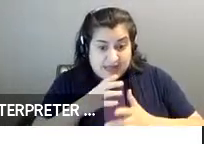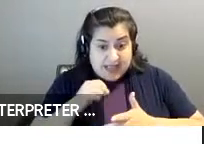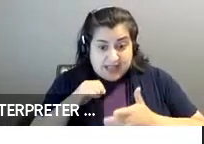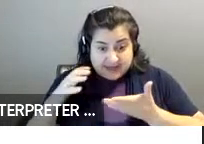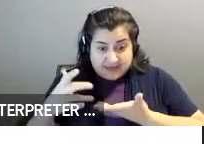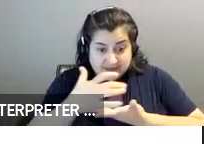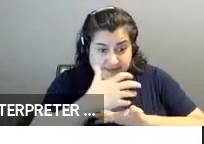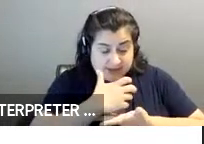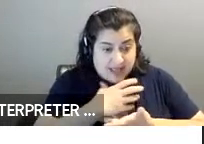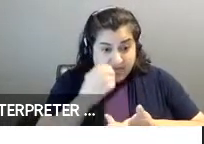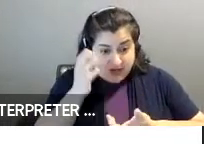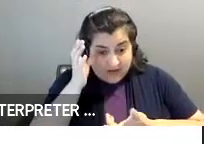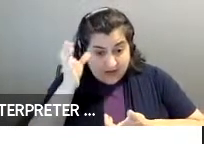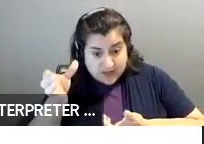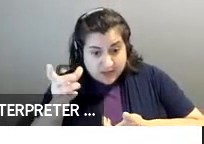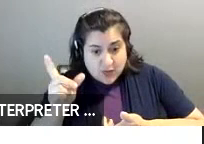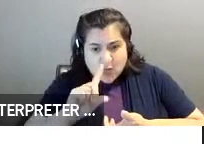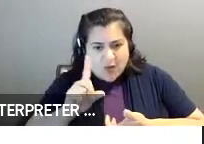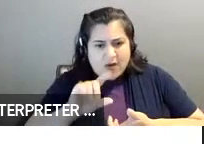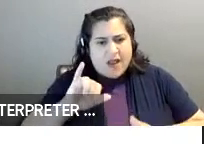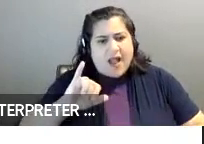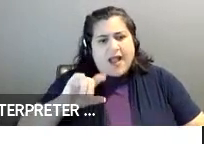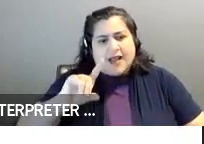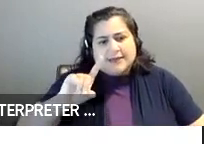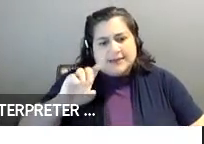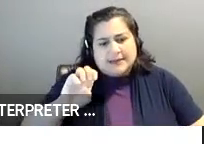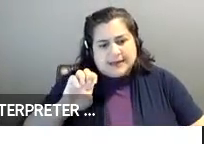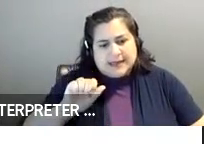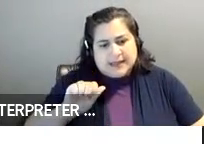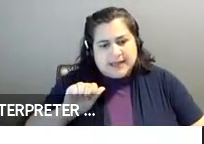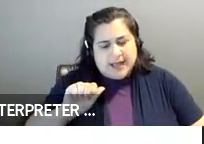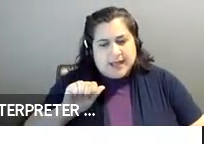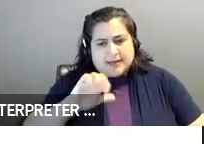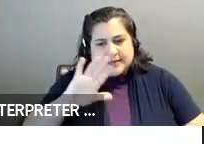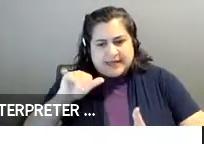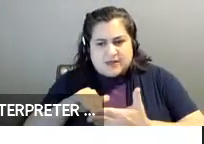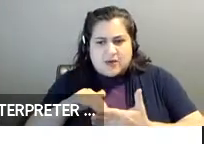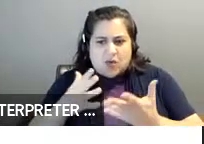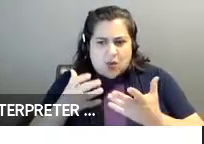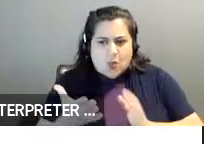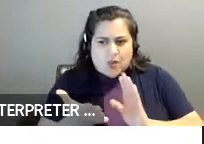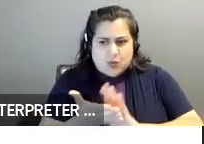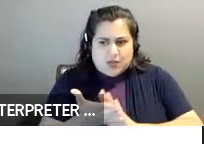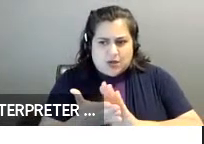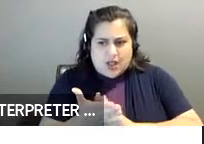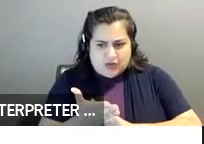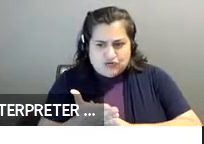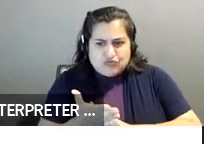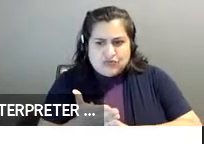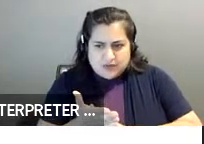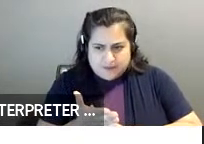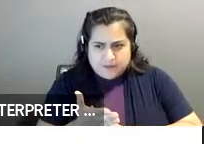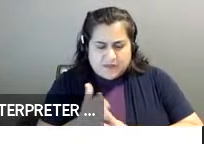An analysis was done at the IDeA Center, and I also would like to acknowledge their support